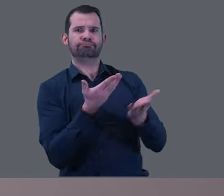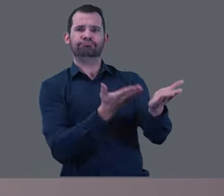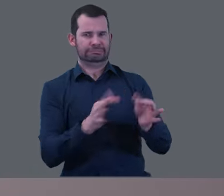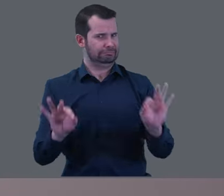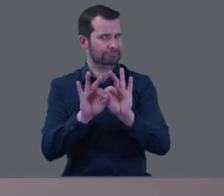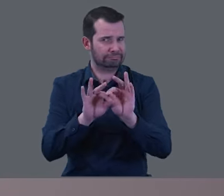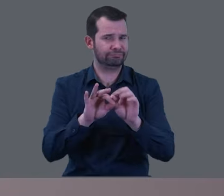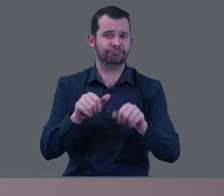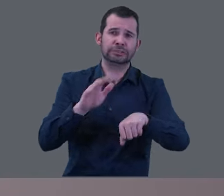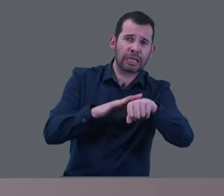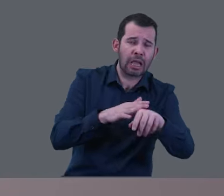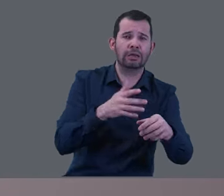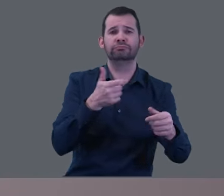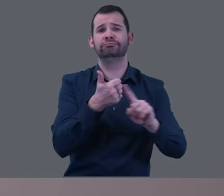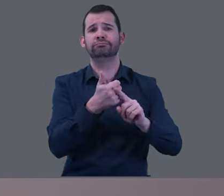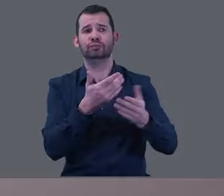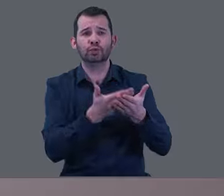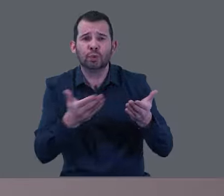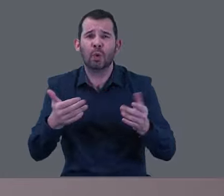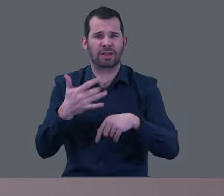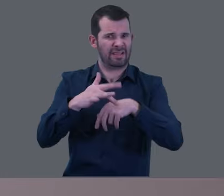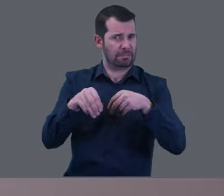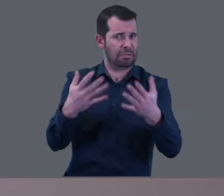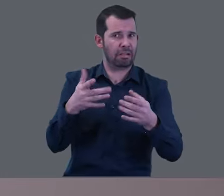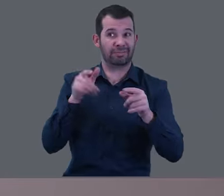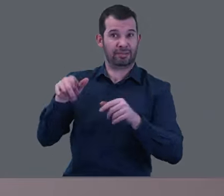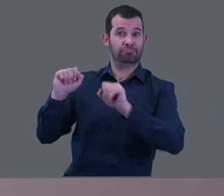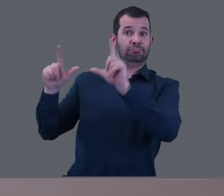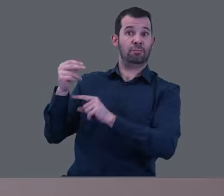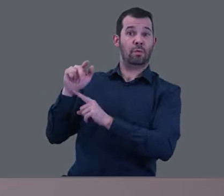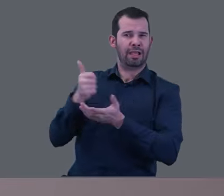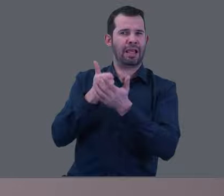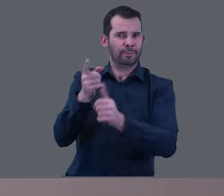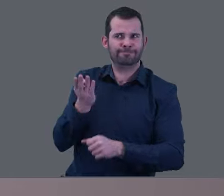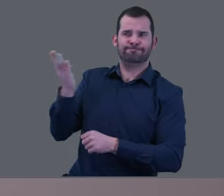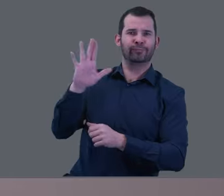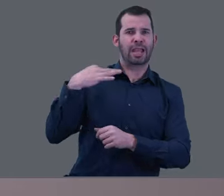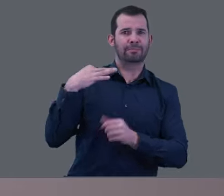Guidance and resources are available in the portal to help you submit your applications with confidence.